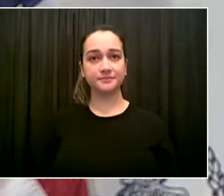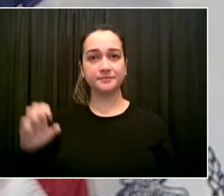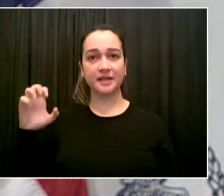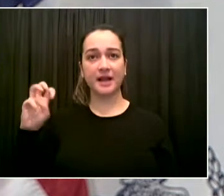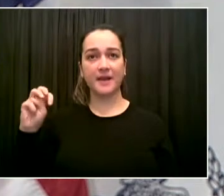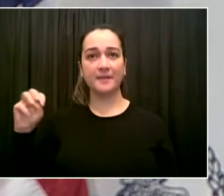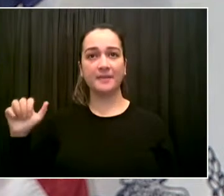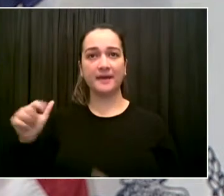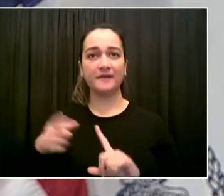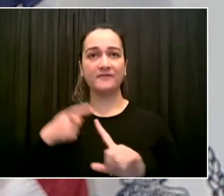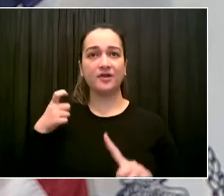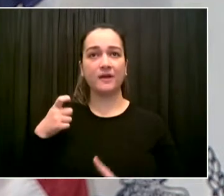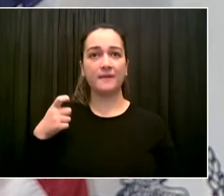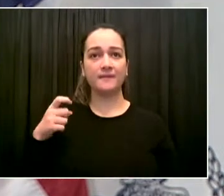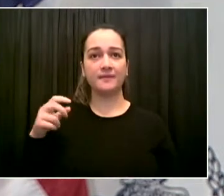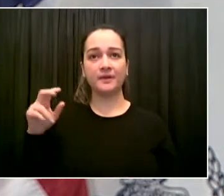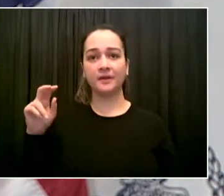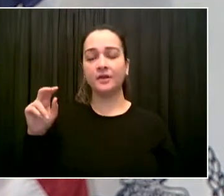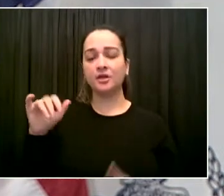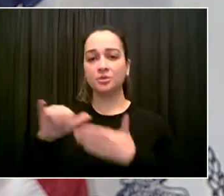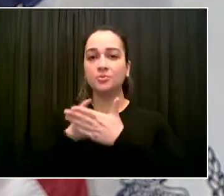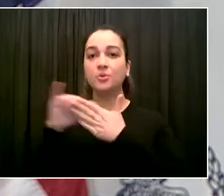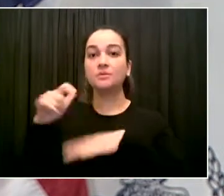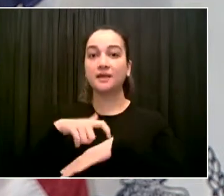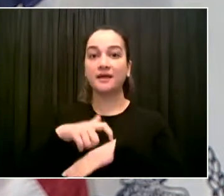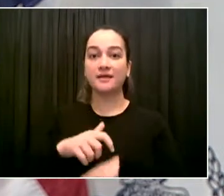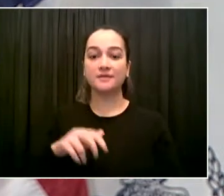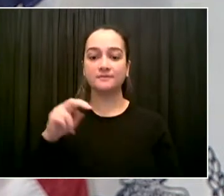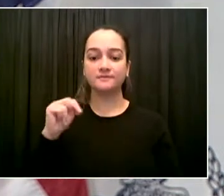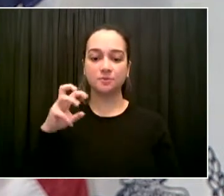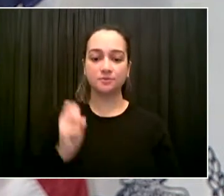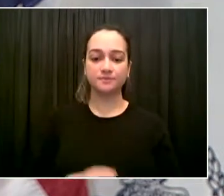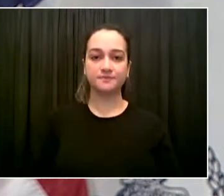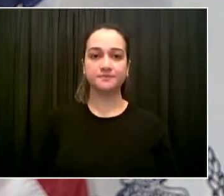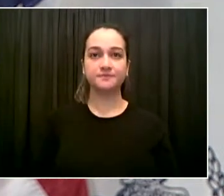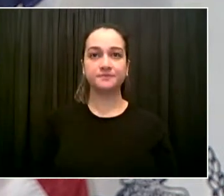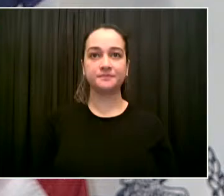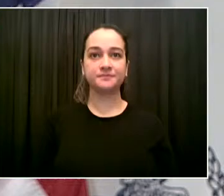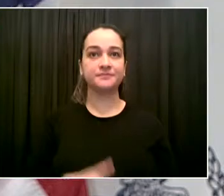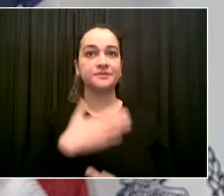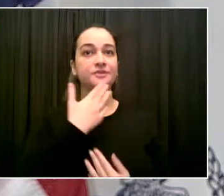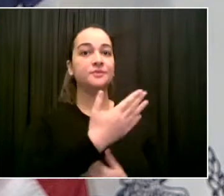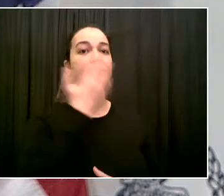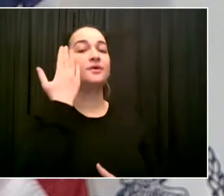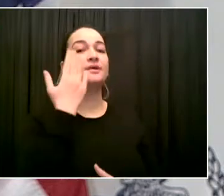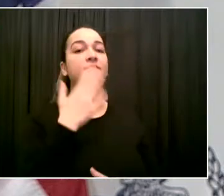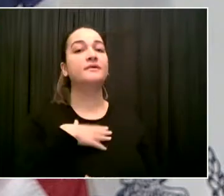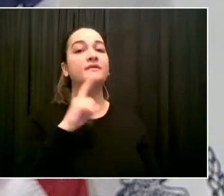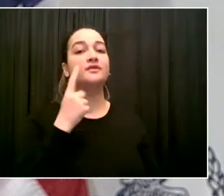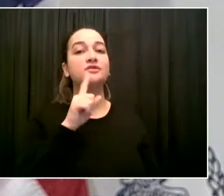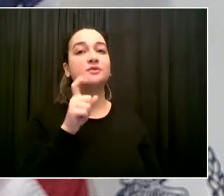GO AHAHEAD. EMMA FROM THE NEW YORK TIMES. Reporter: